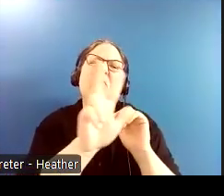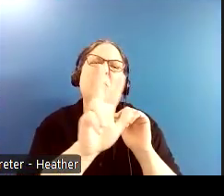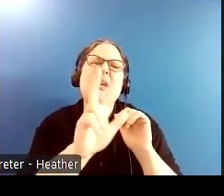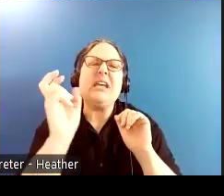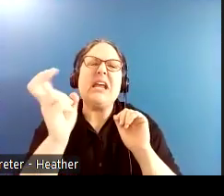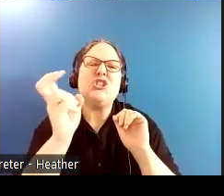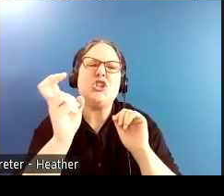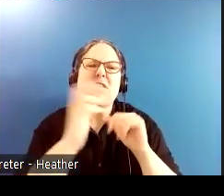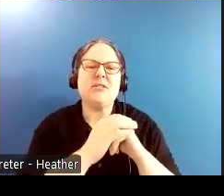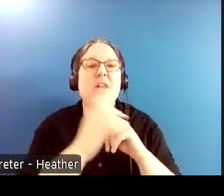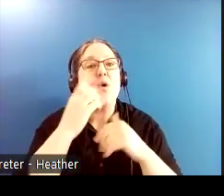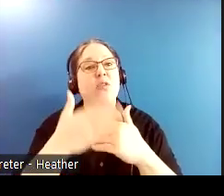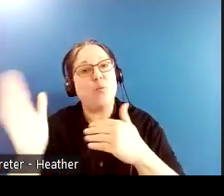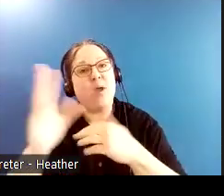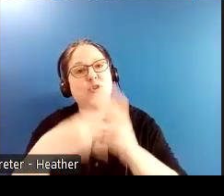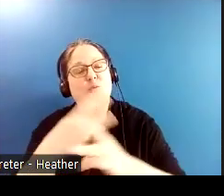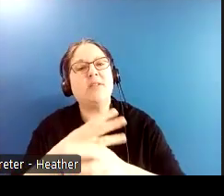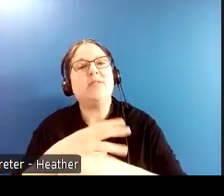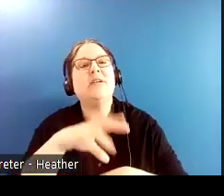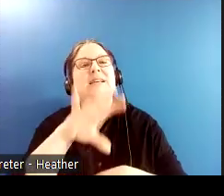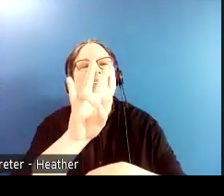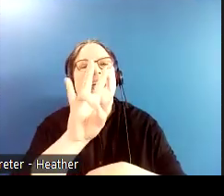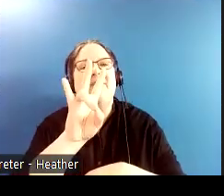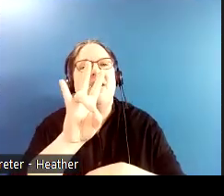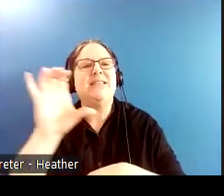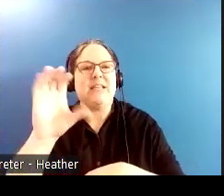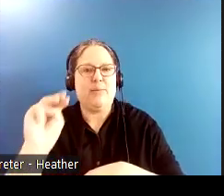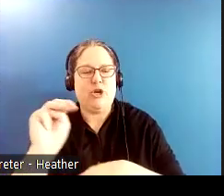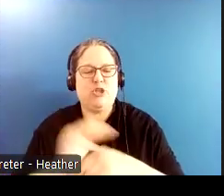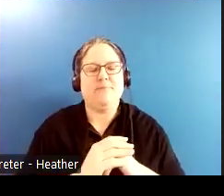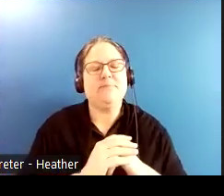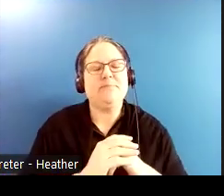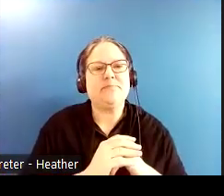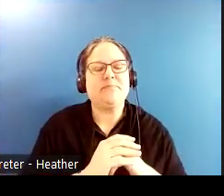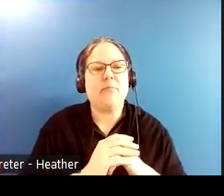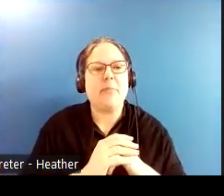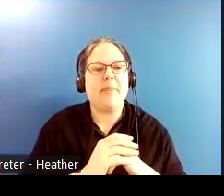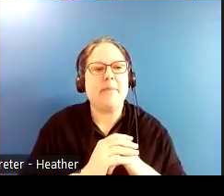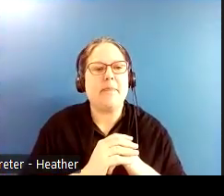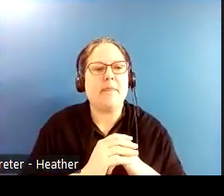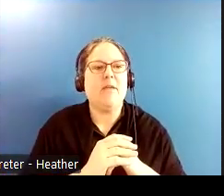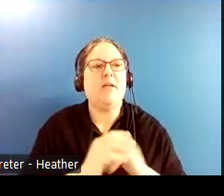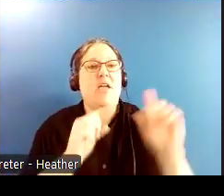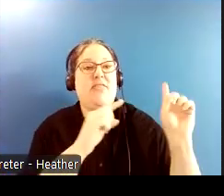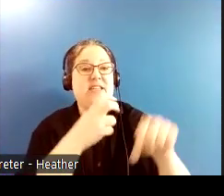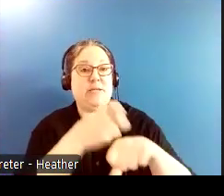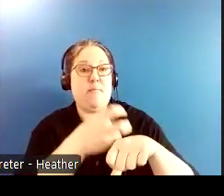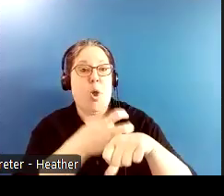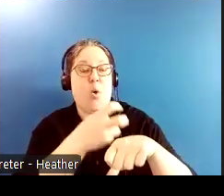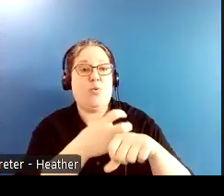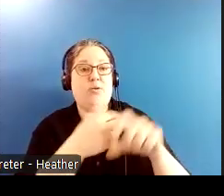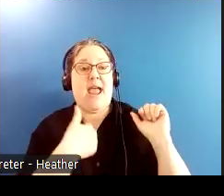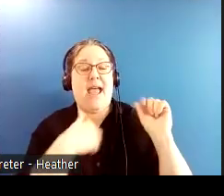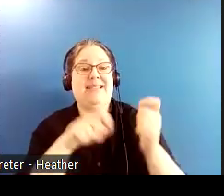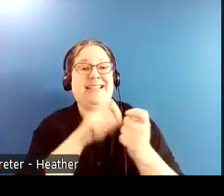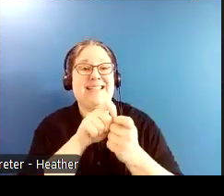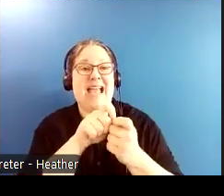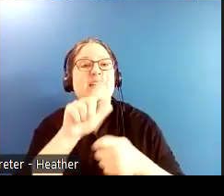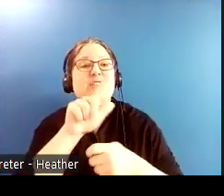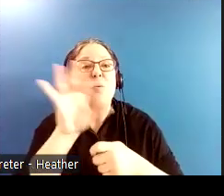Um for the rest of the world, it's about 7 mill uh 7 cm long. Um and this bone has exactly 29 notches